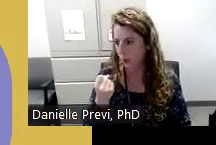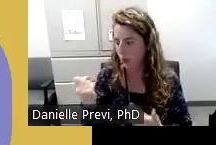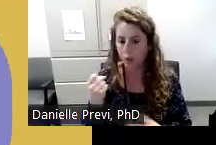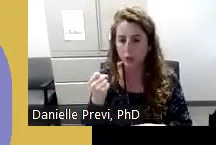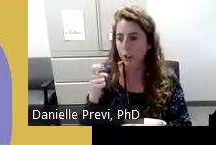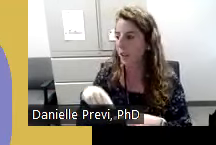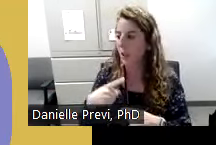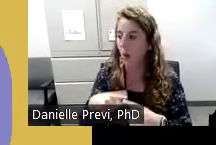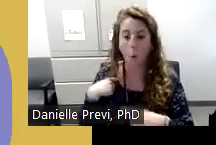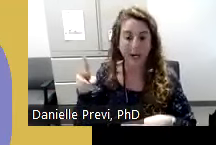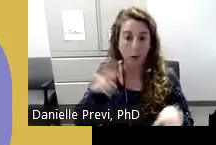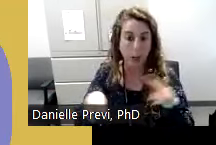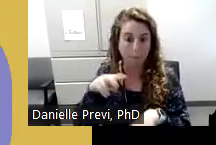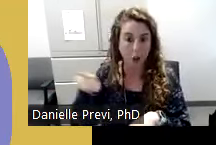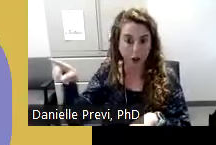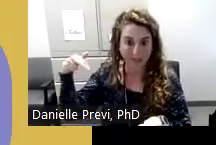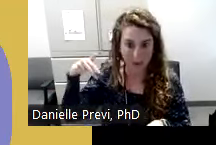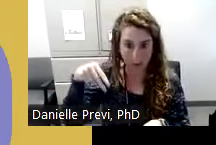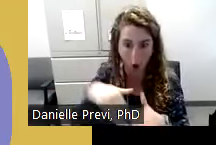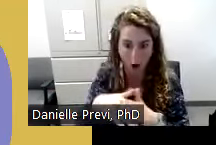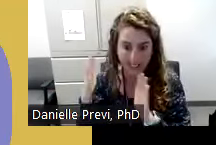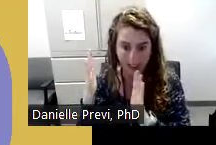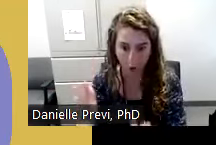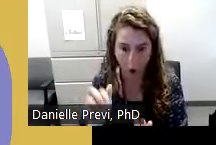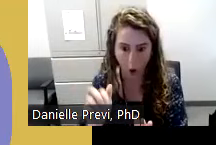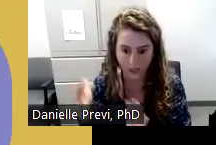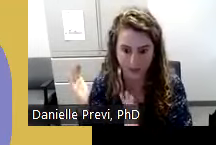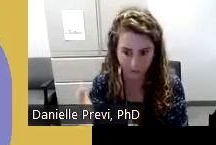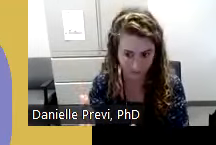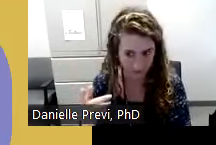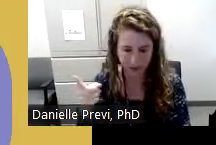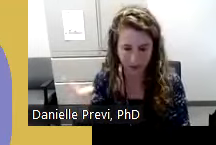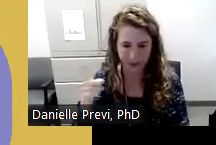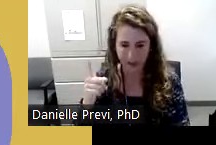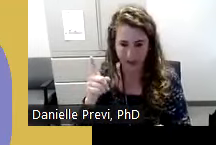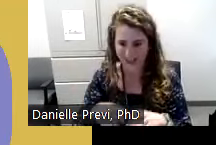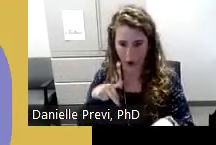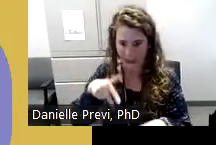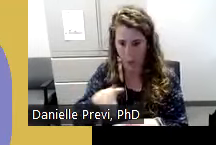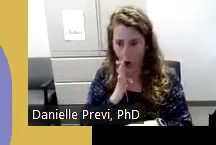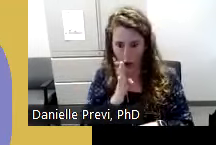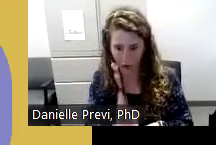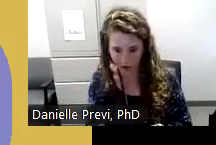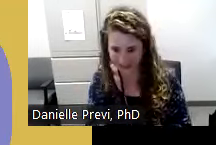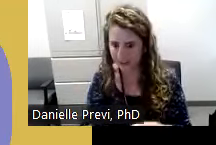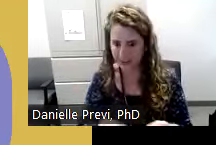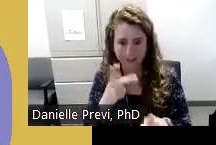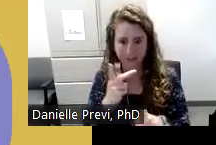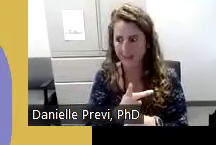both of whom were in their early 20s. And when I observed them walking in the hallway, they